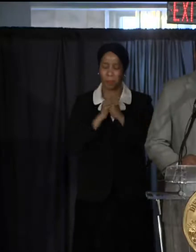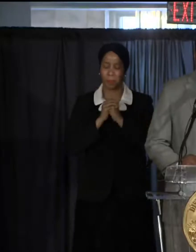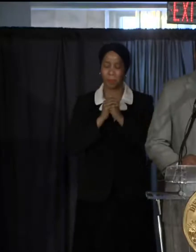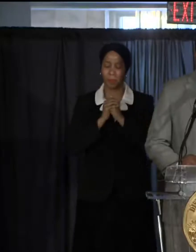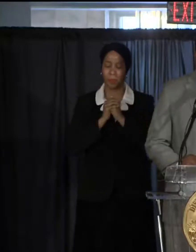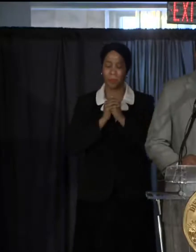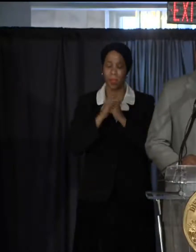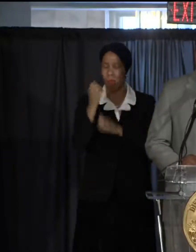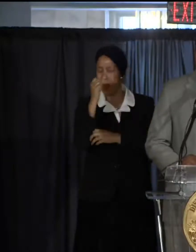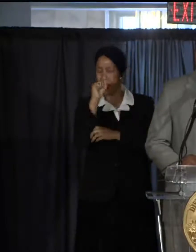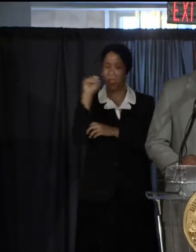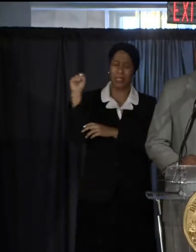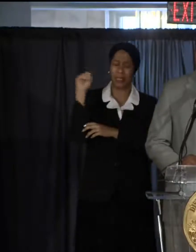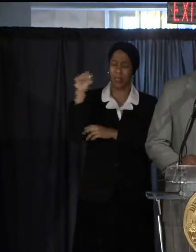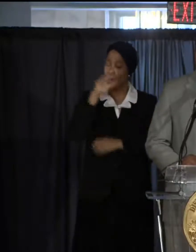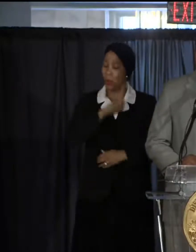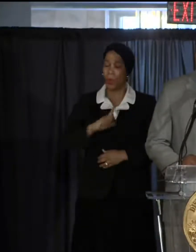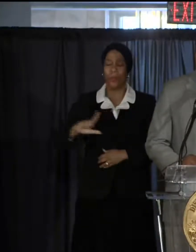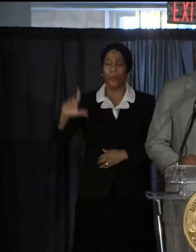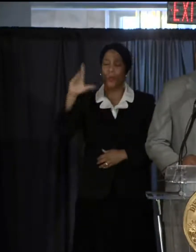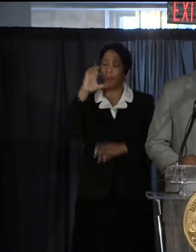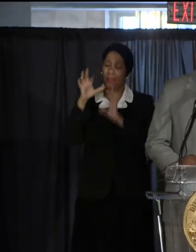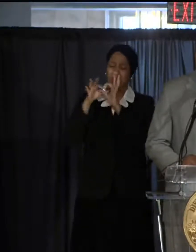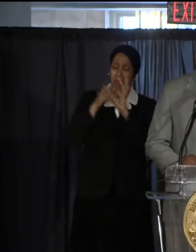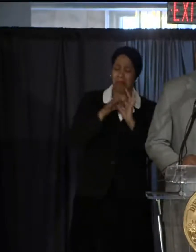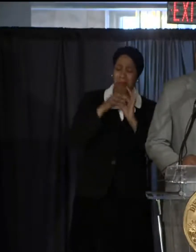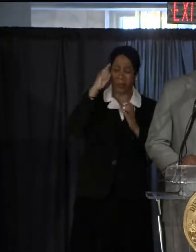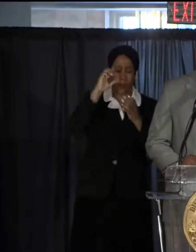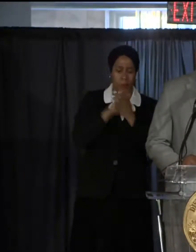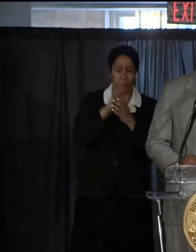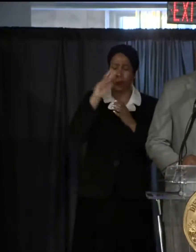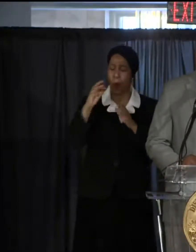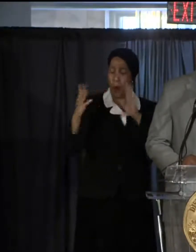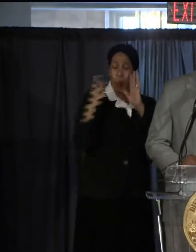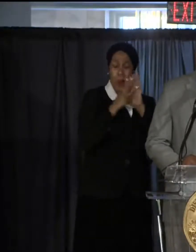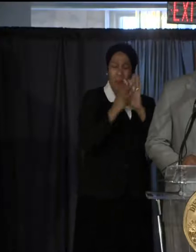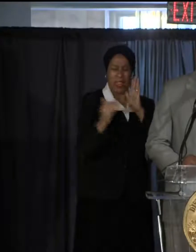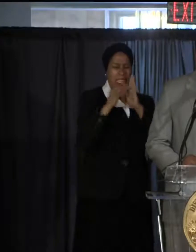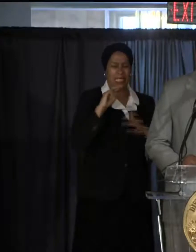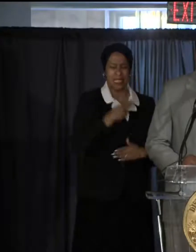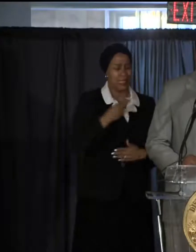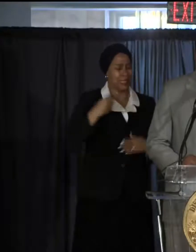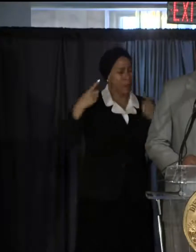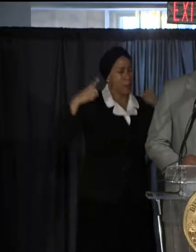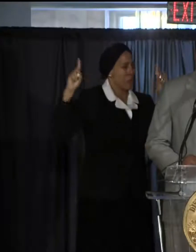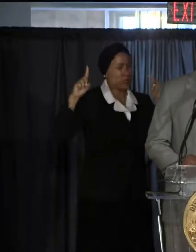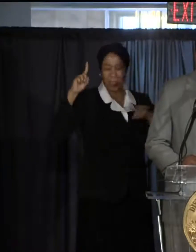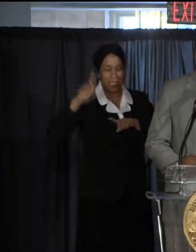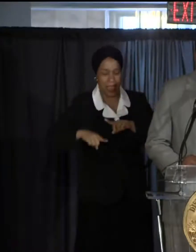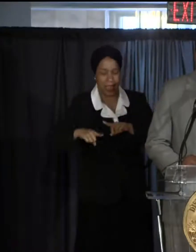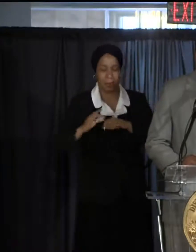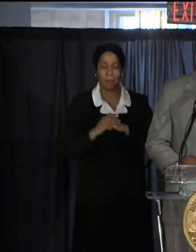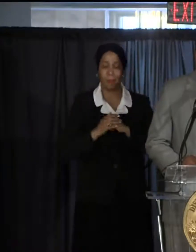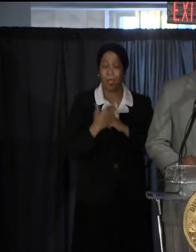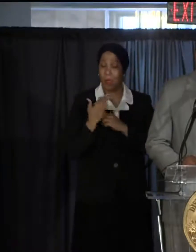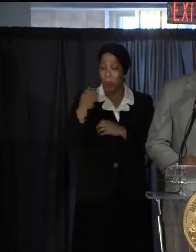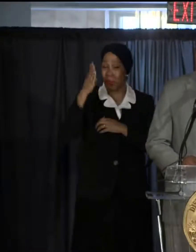OUR RESISTANCE IS ROOTED IN THE BELIEF THAT NO WEAPON FORMED AGAINST US SHALL PROSPER AND THERE IS A GOD WHO RULES AND